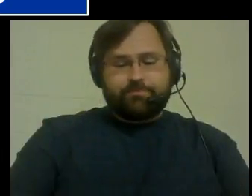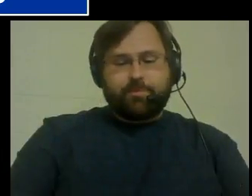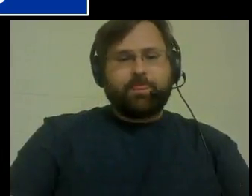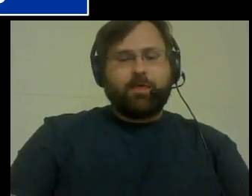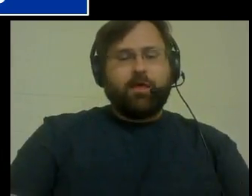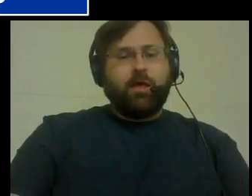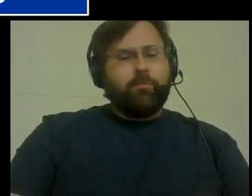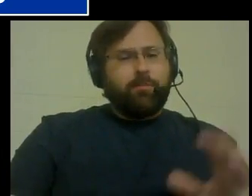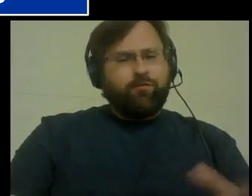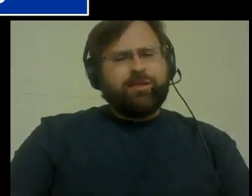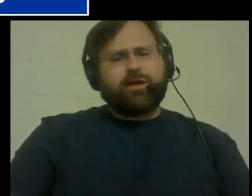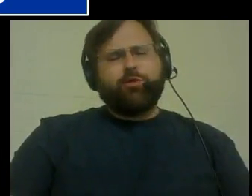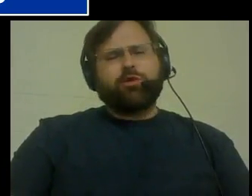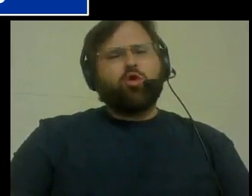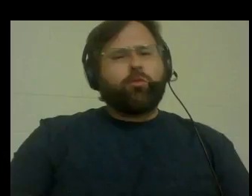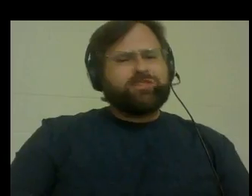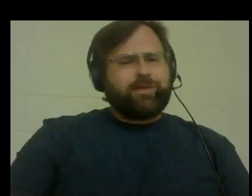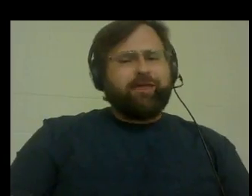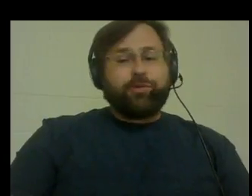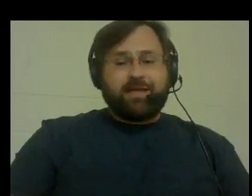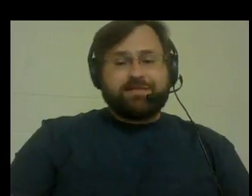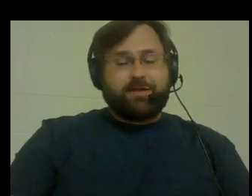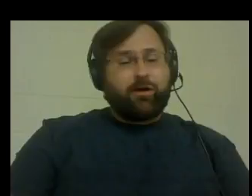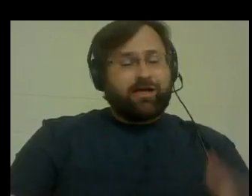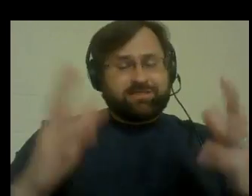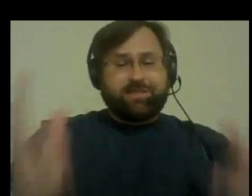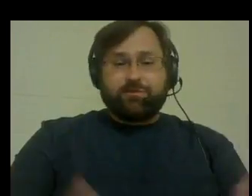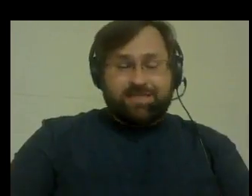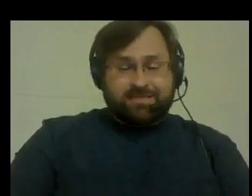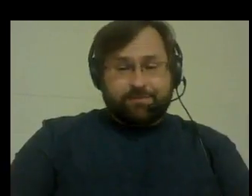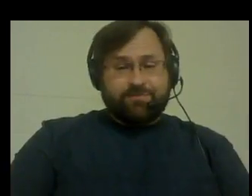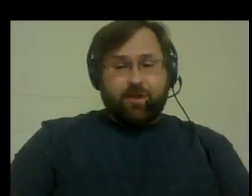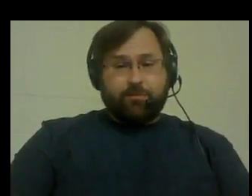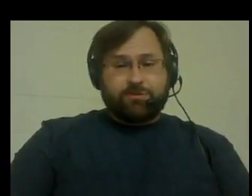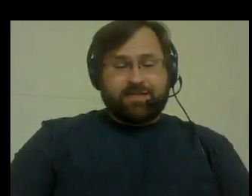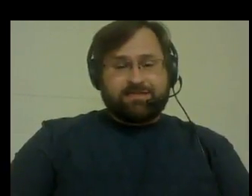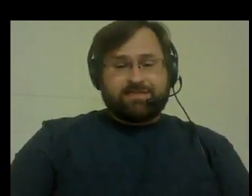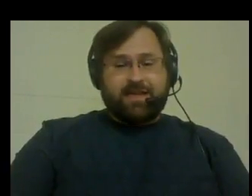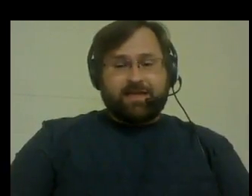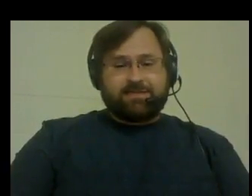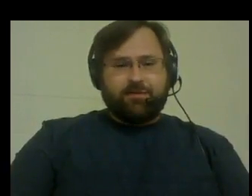but before we look at numeral corporation we have to realize that there are actually several systems of numbers that exist in ASL